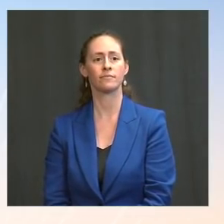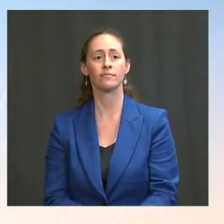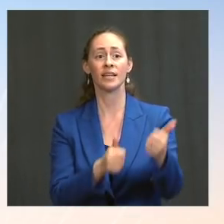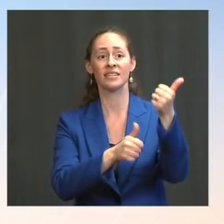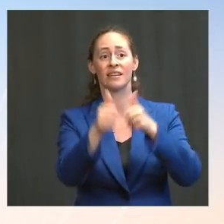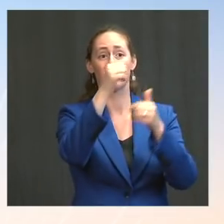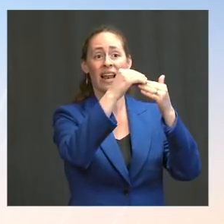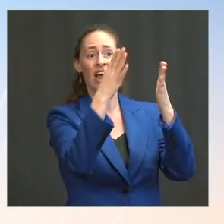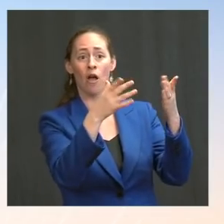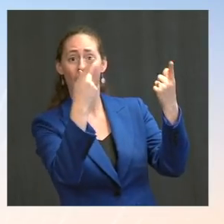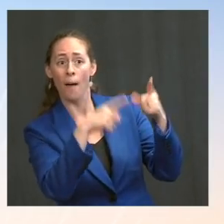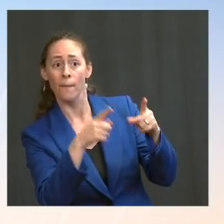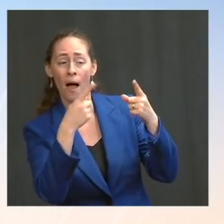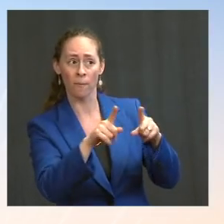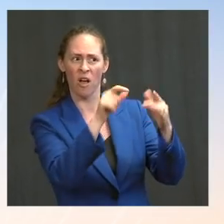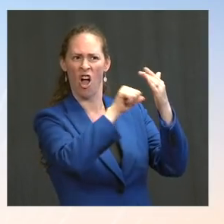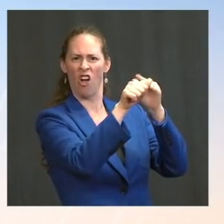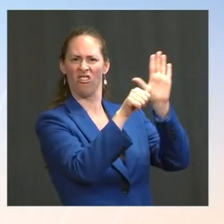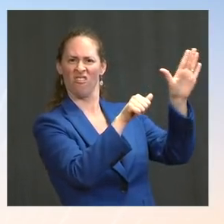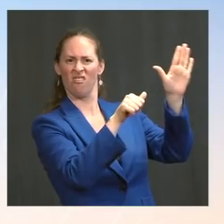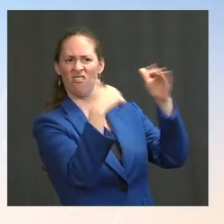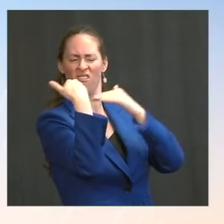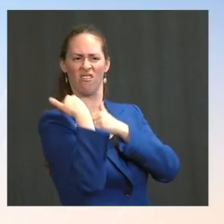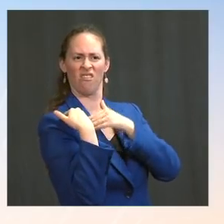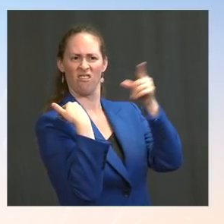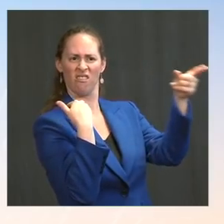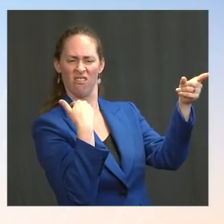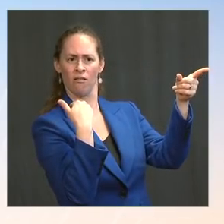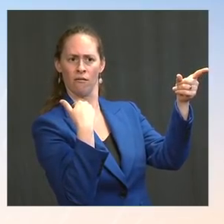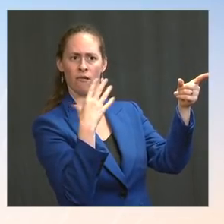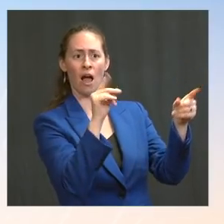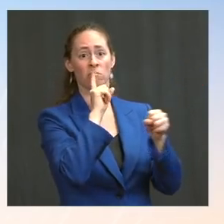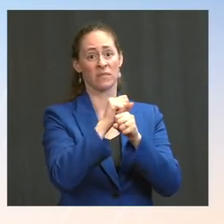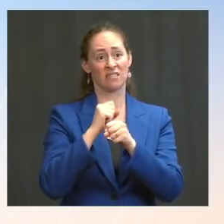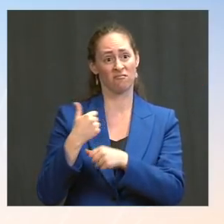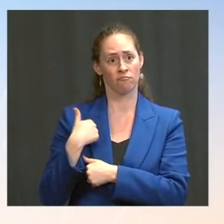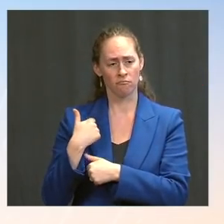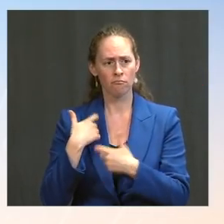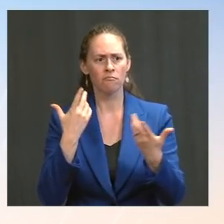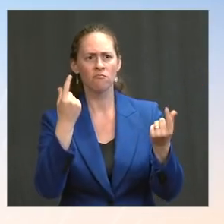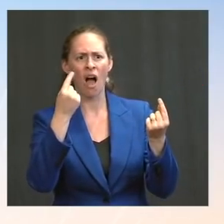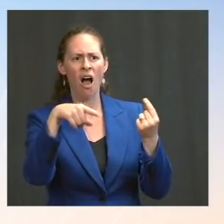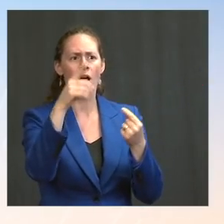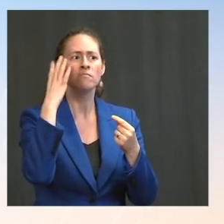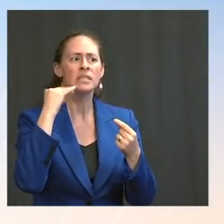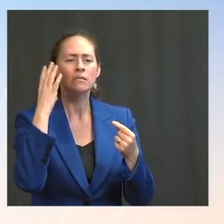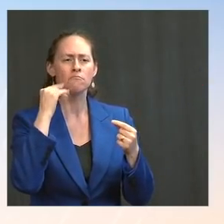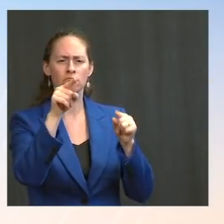and what junior enlisted service members actually experience. As a result, trust has been broken between commanders and the service members."